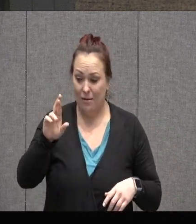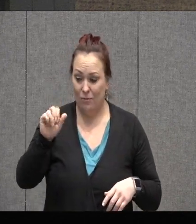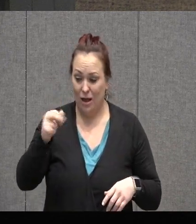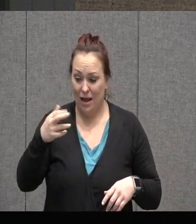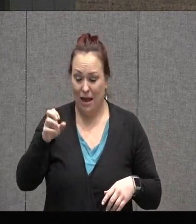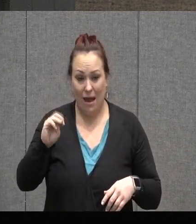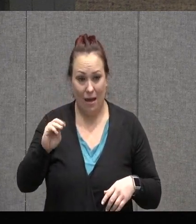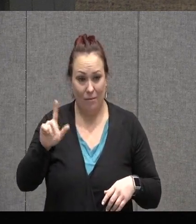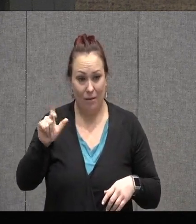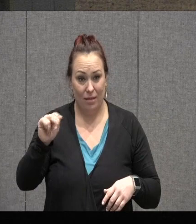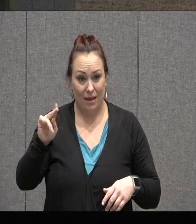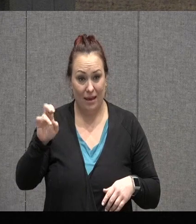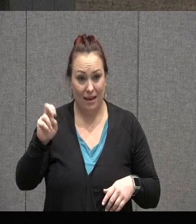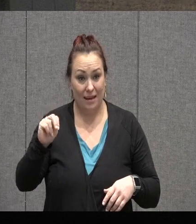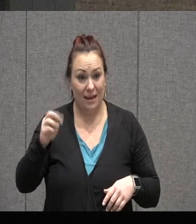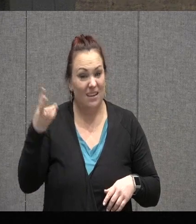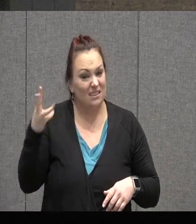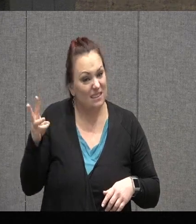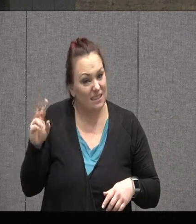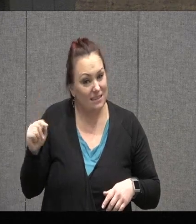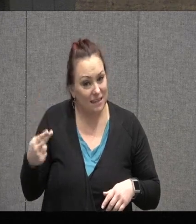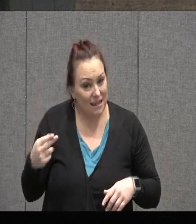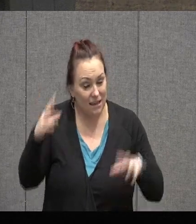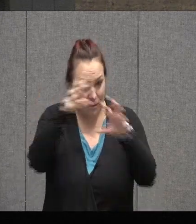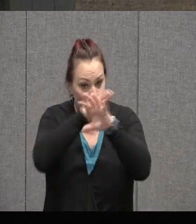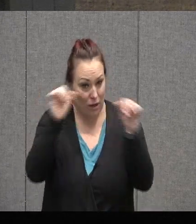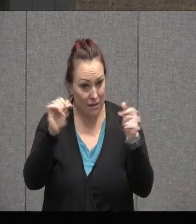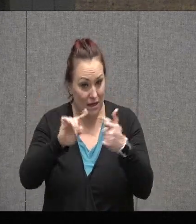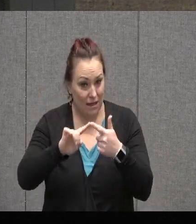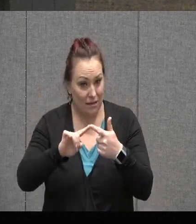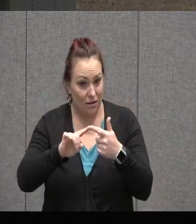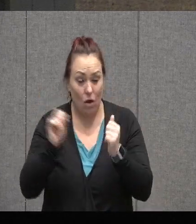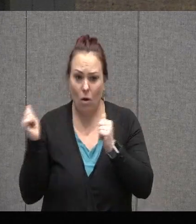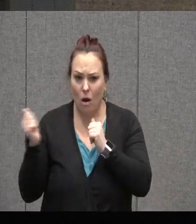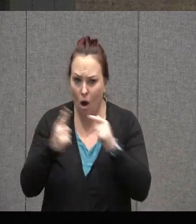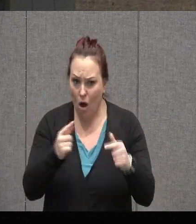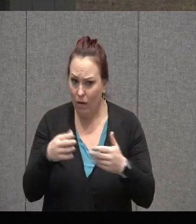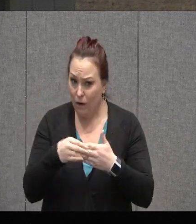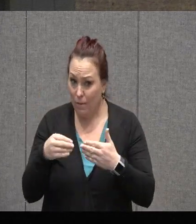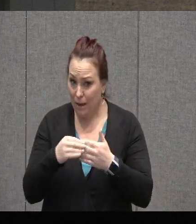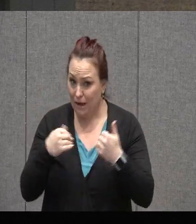So, do you know if we have presidents on all of our dollars? What do you think?